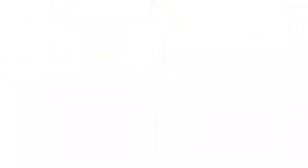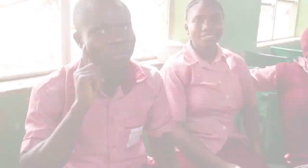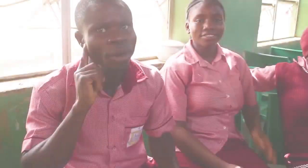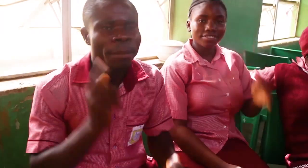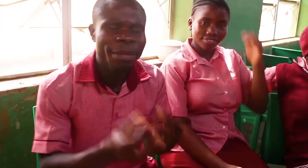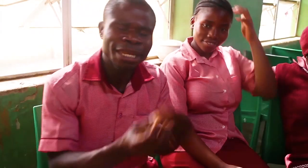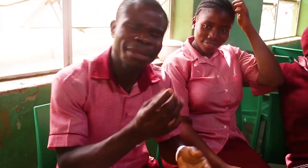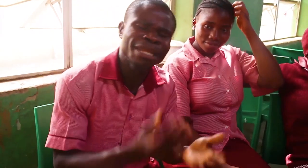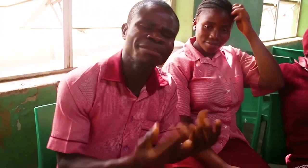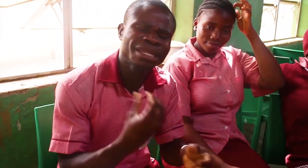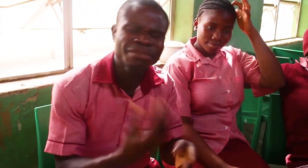here.